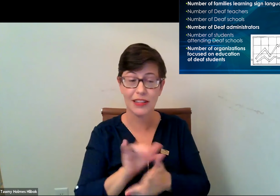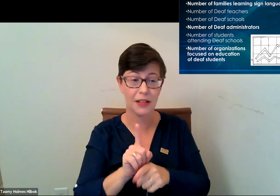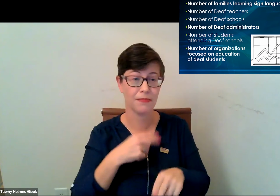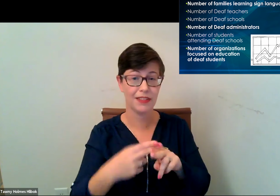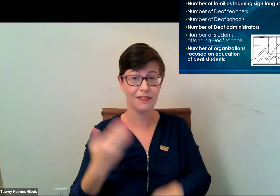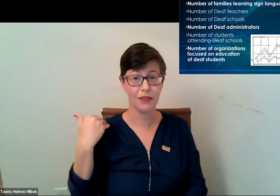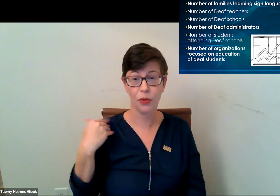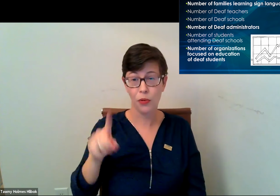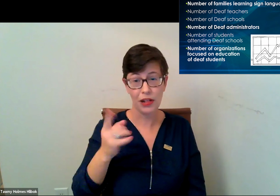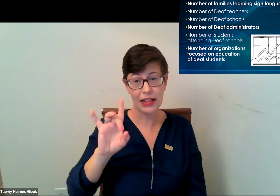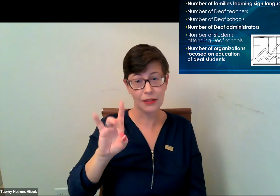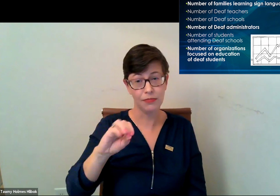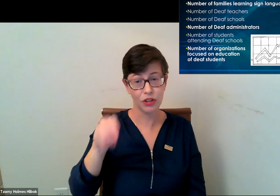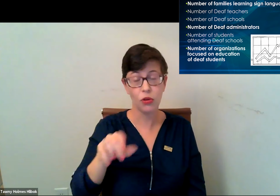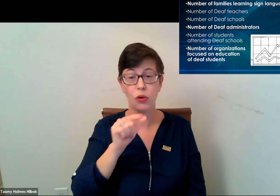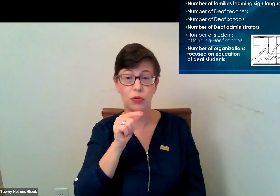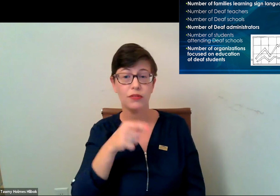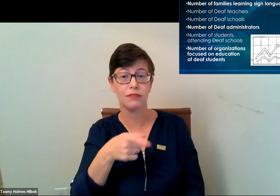now the numbers of students attending def schools.